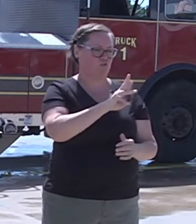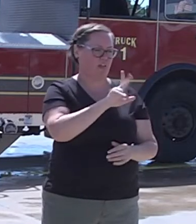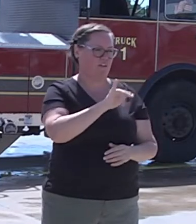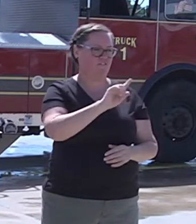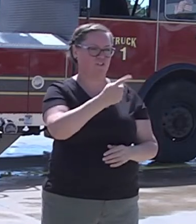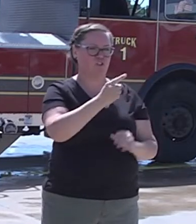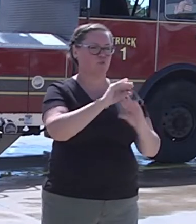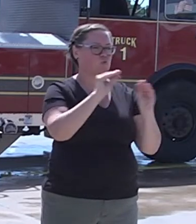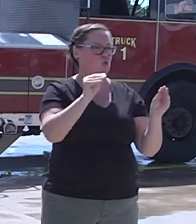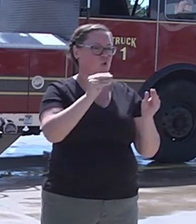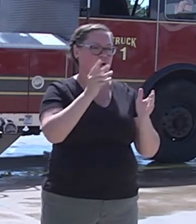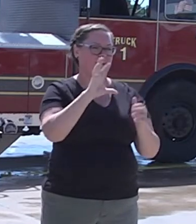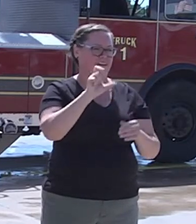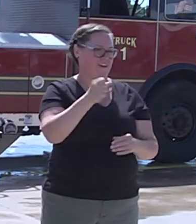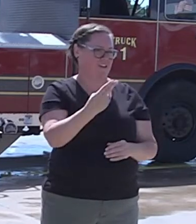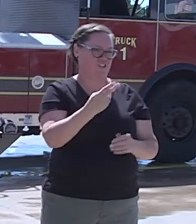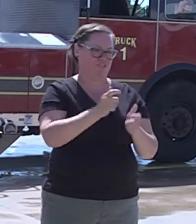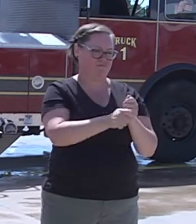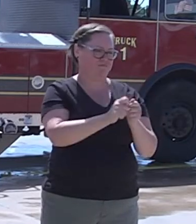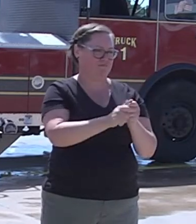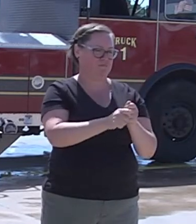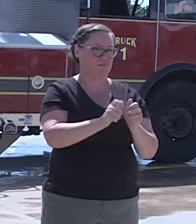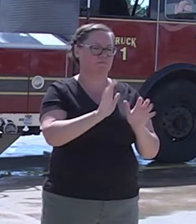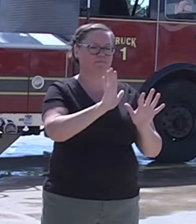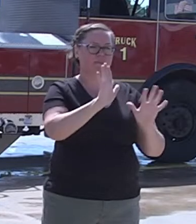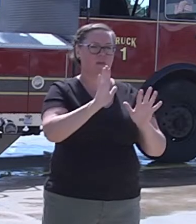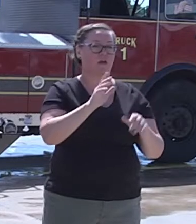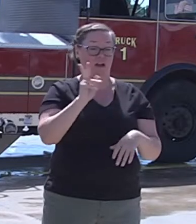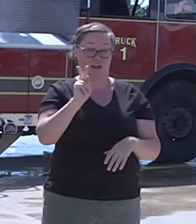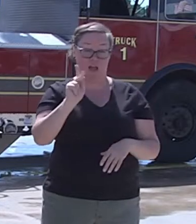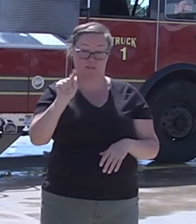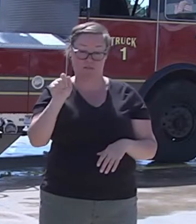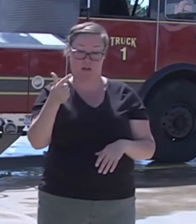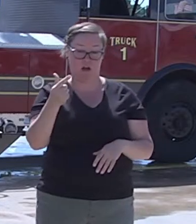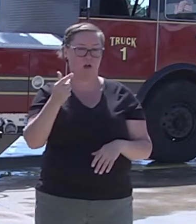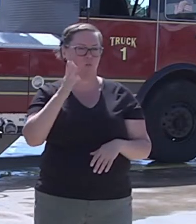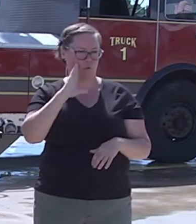have a K tag please nothing changes for you we'll bill you in the mail uh we'll bill your